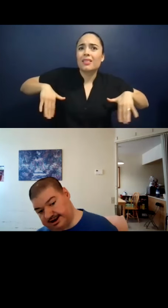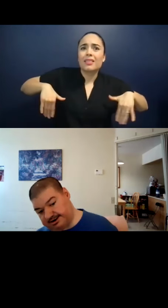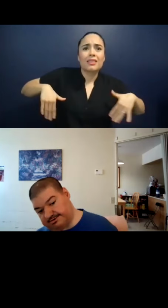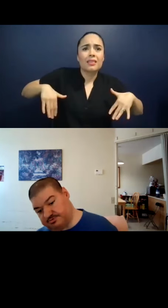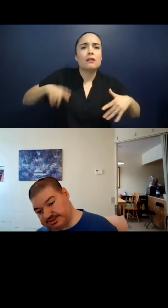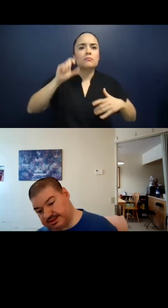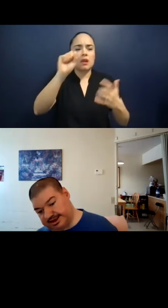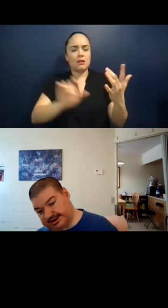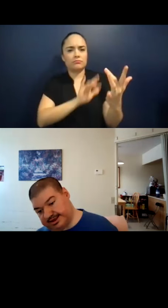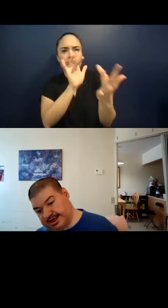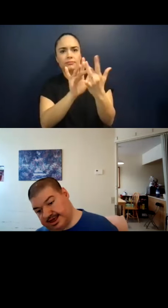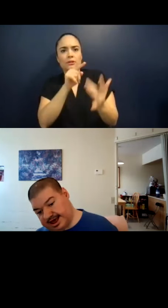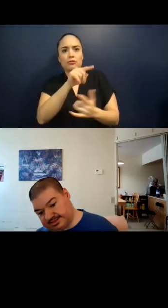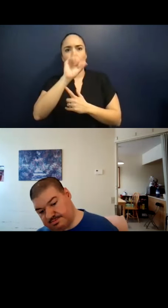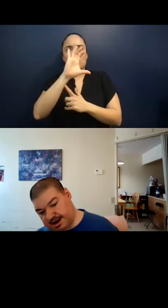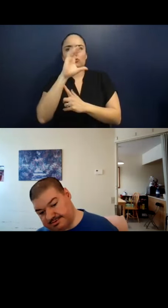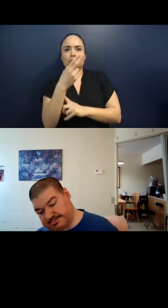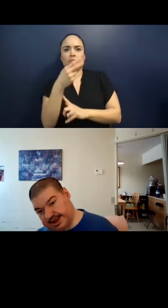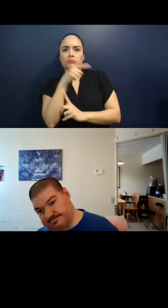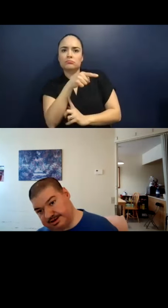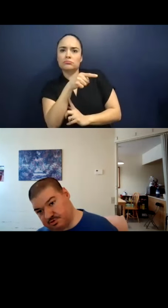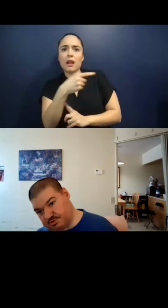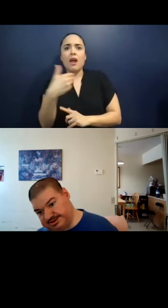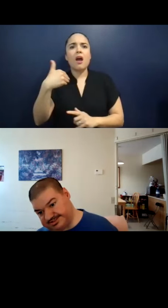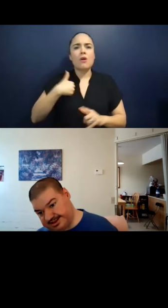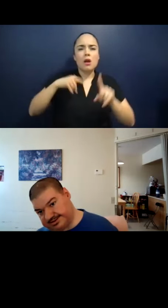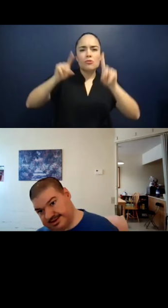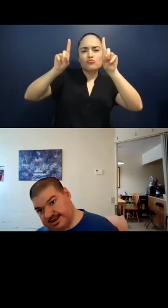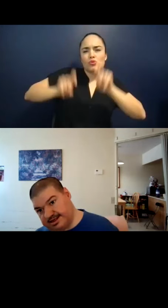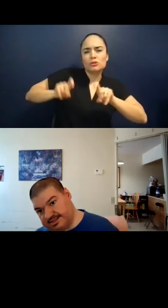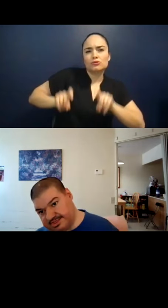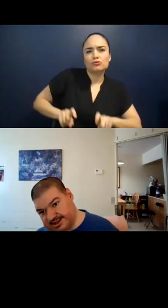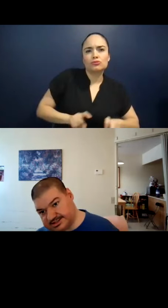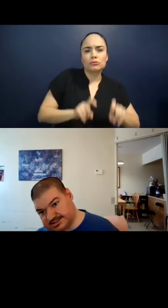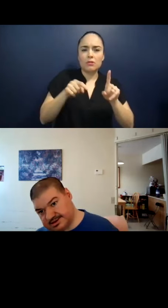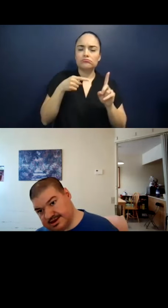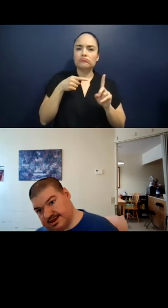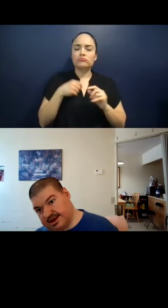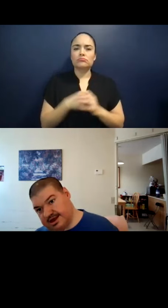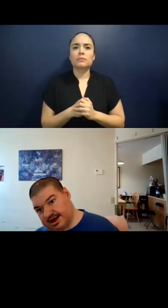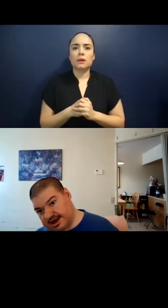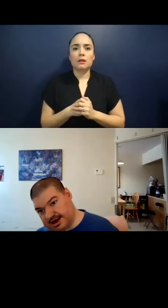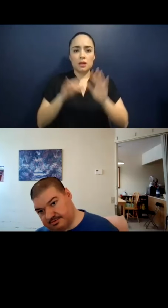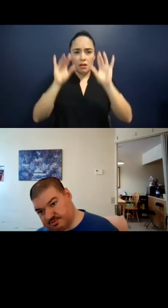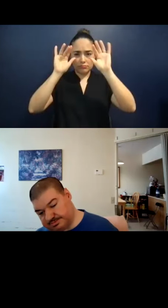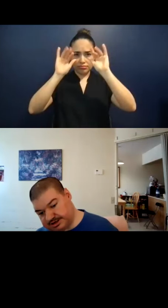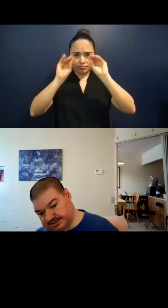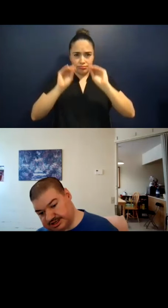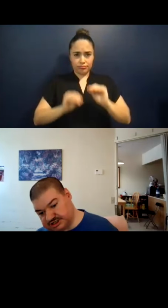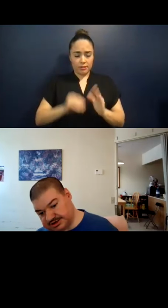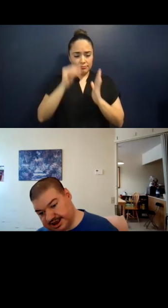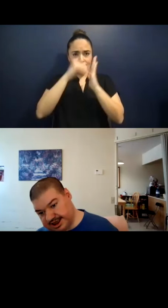, and if you received the Covid vaccine or in the process of receiving one or have not been able to make an appointment to get the vaccine , arch invites you to complete